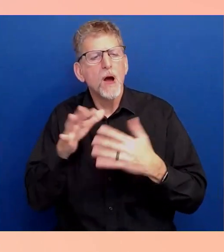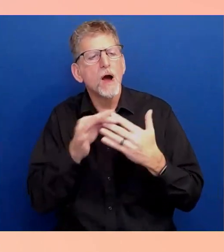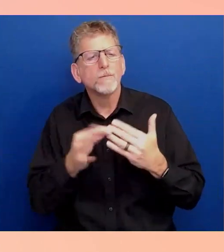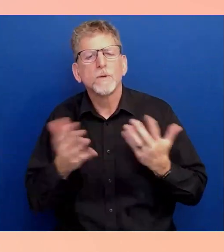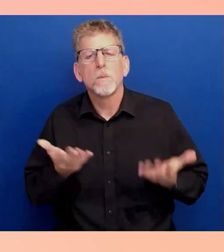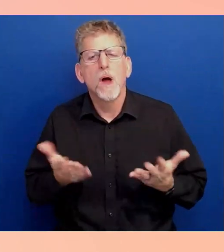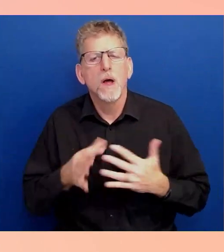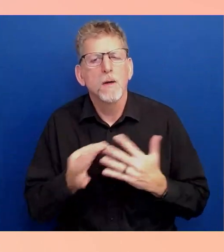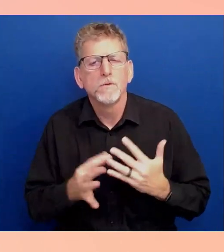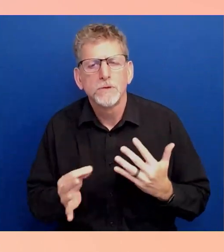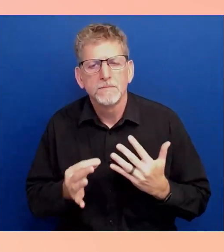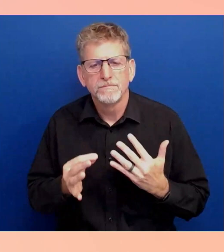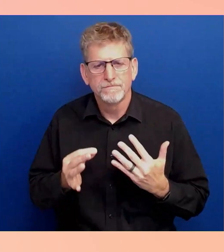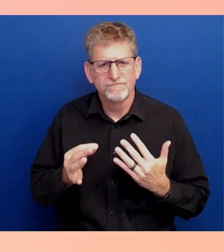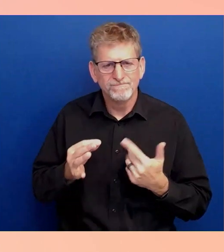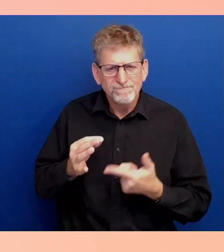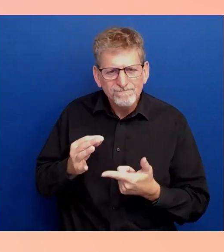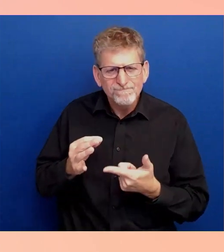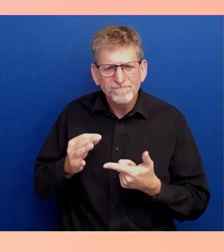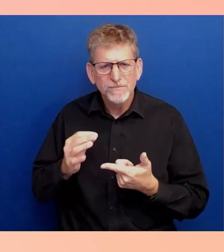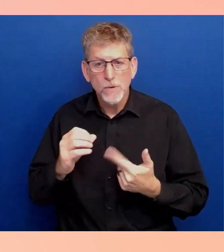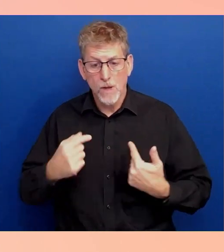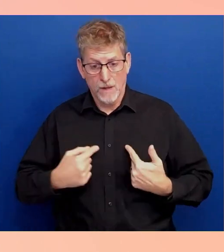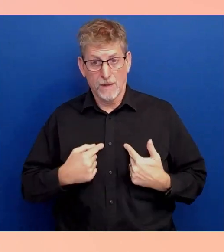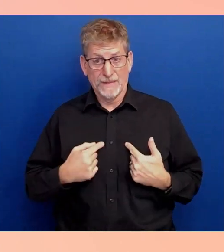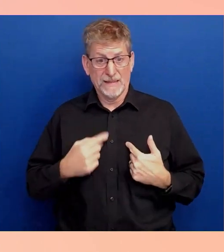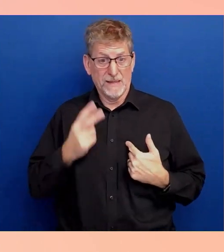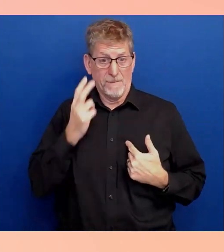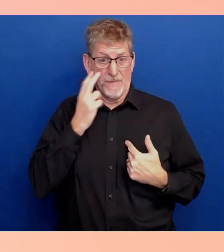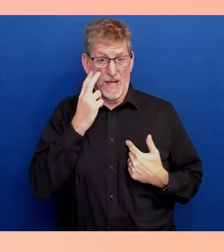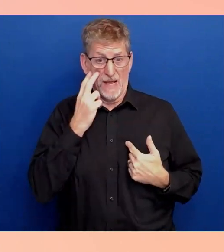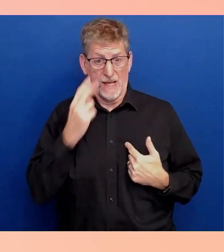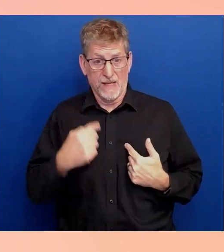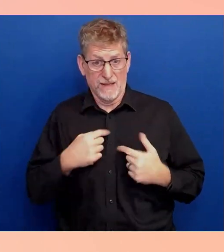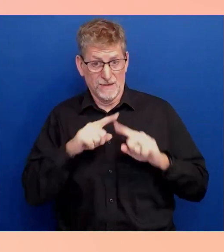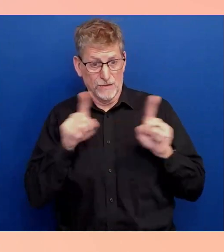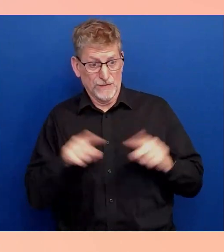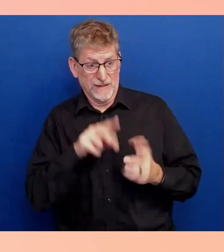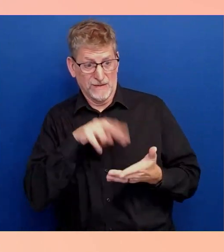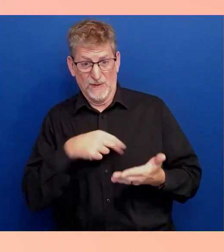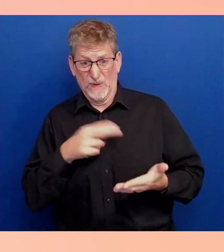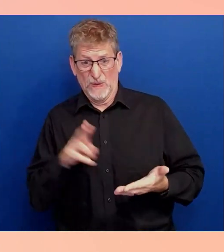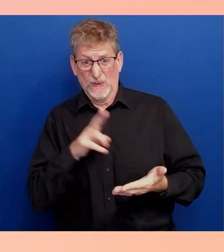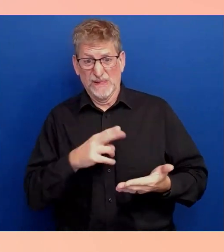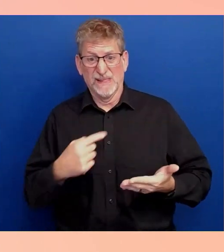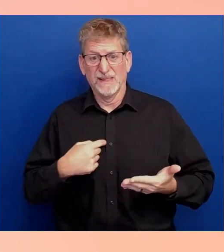when I encounter a new UI, I must navigate through